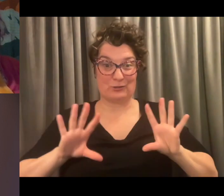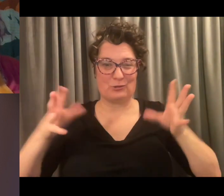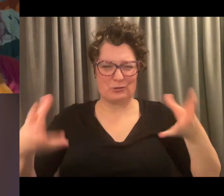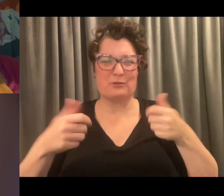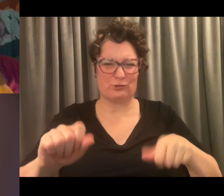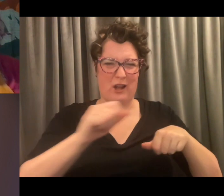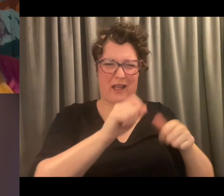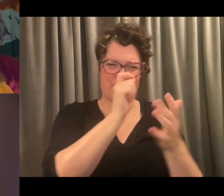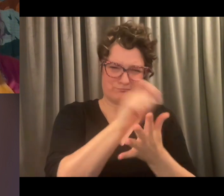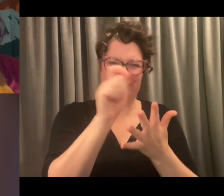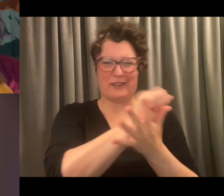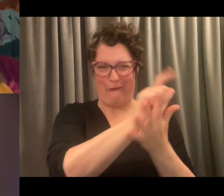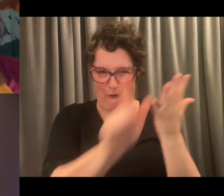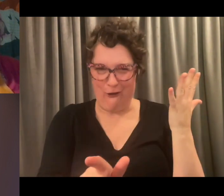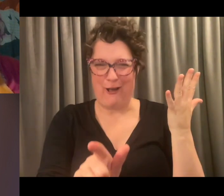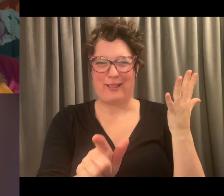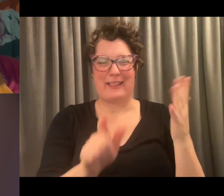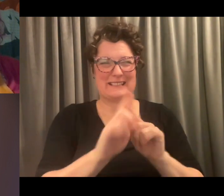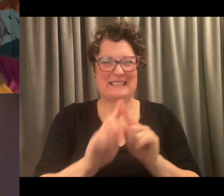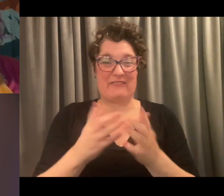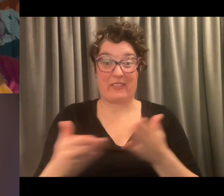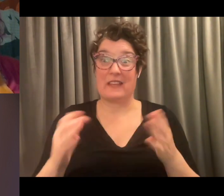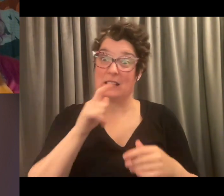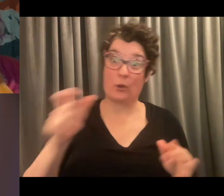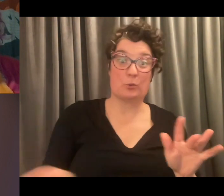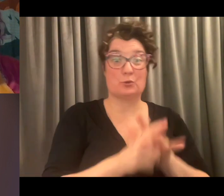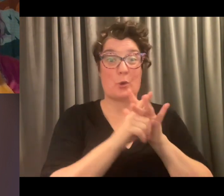Whoever shows up for the text study, like a collective. Nomy: Yeah